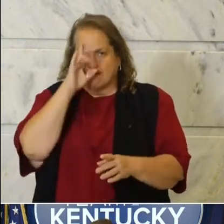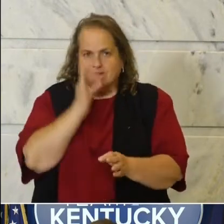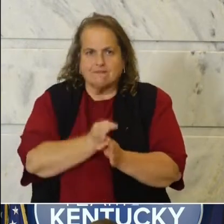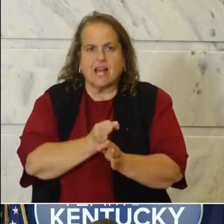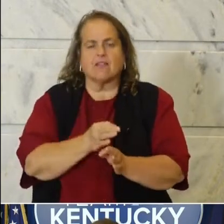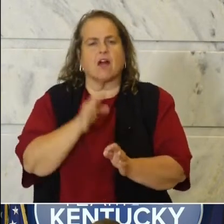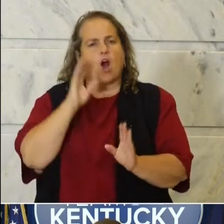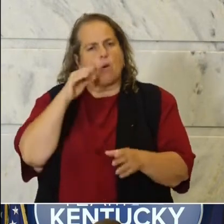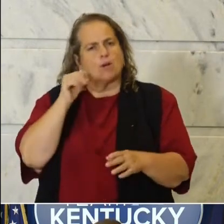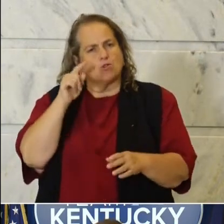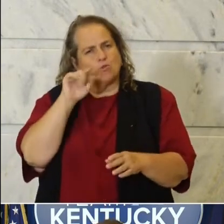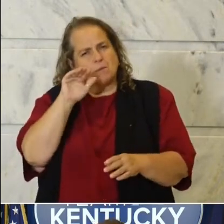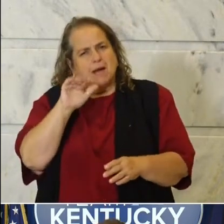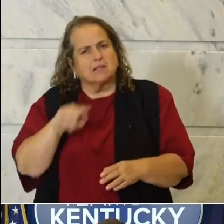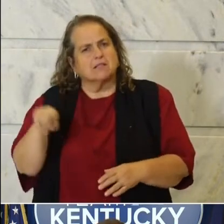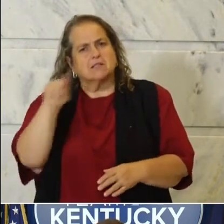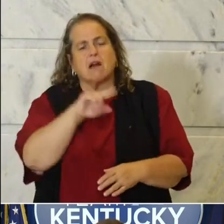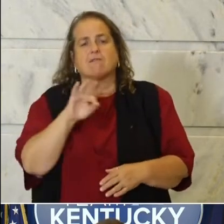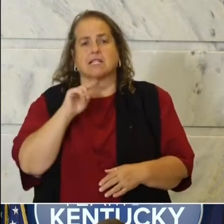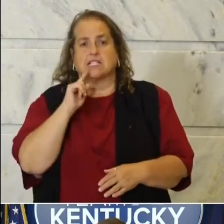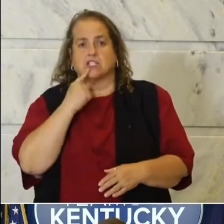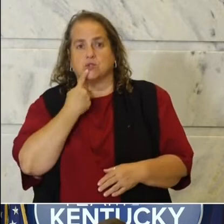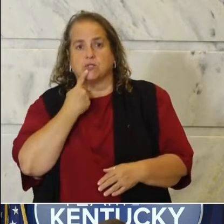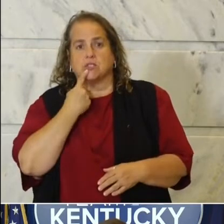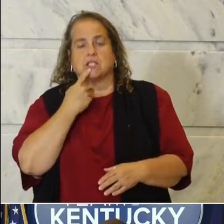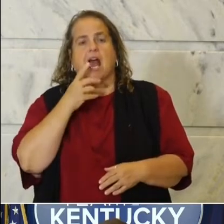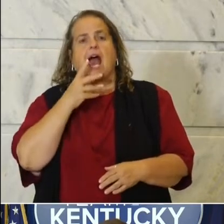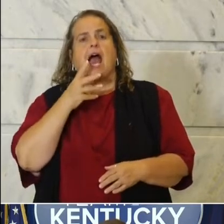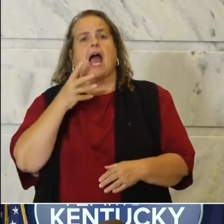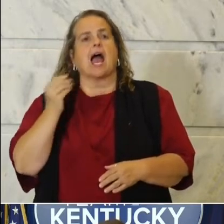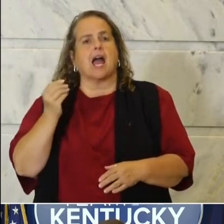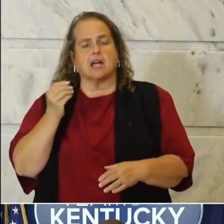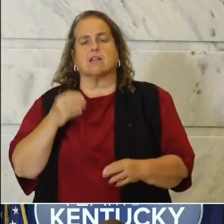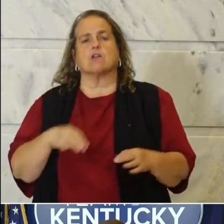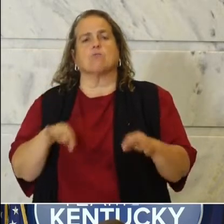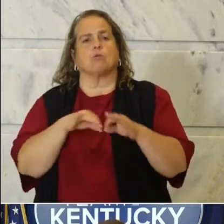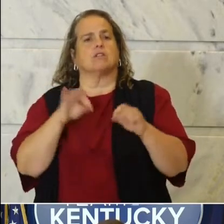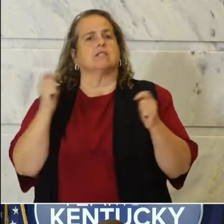it reminds people of the seriousness but also celebrates those that are are